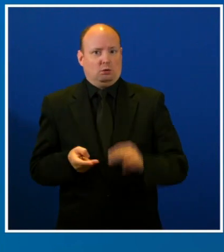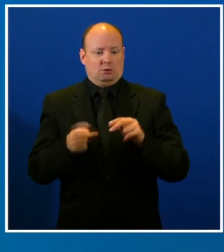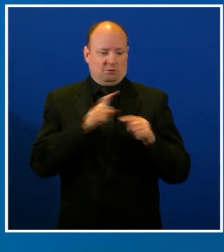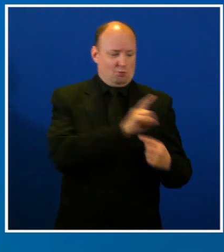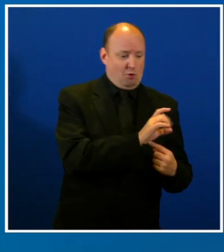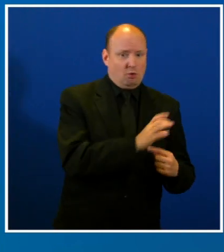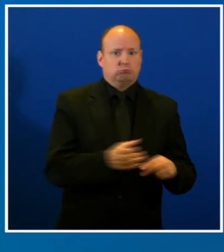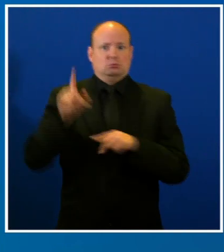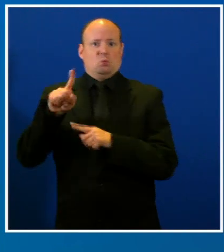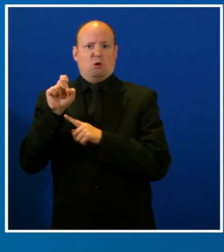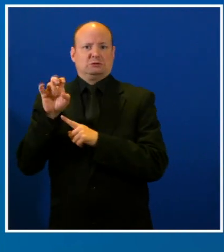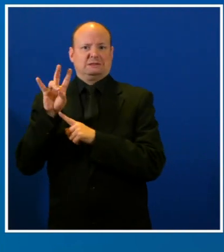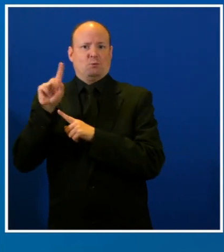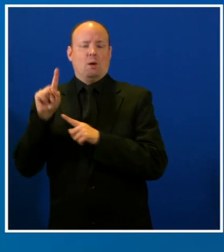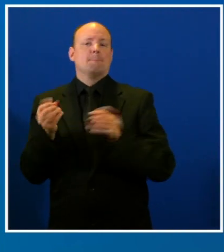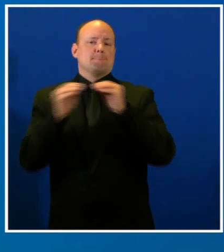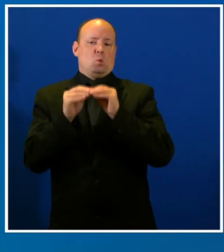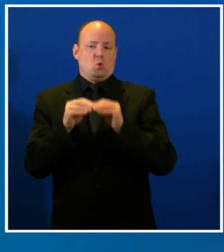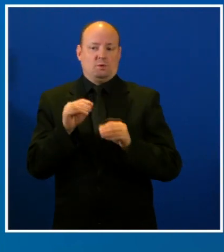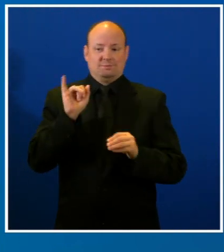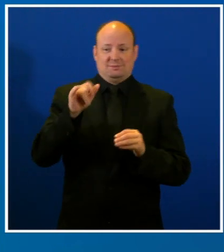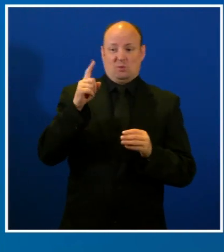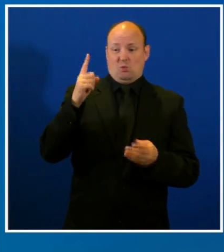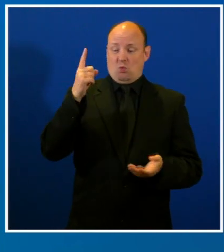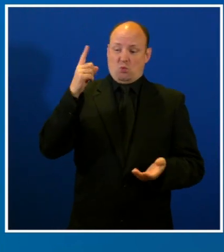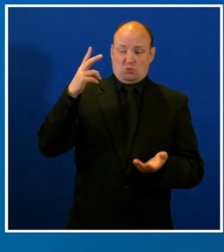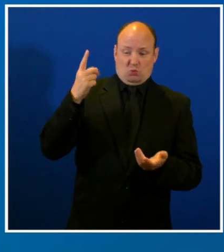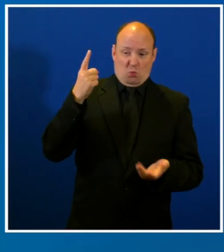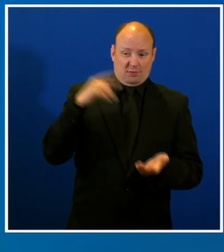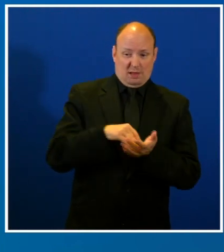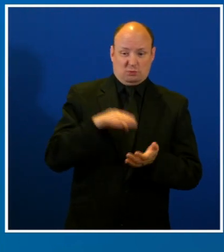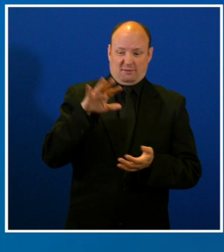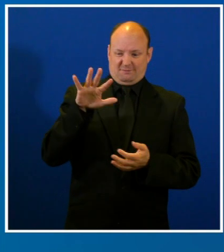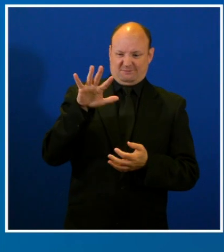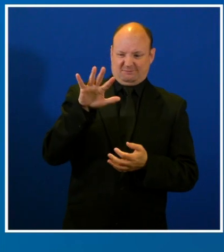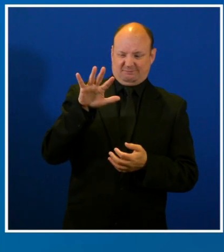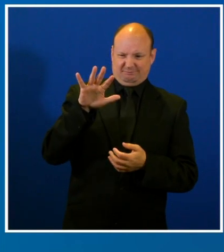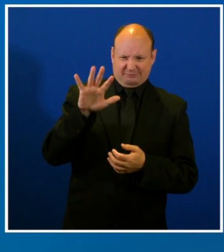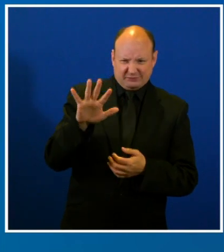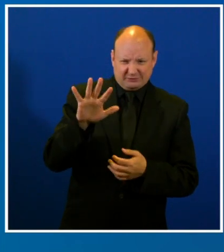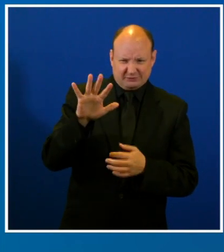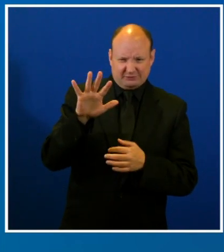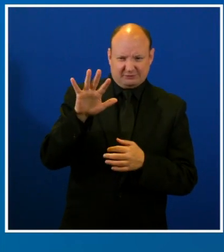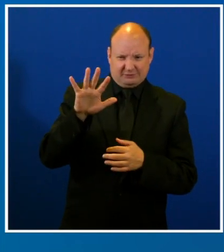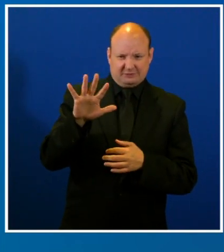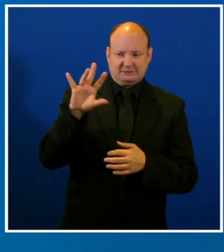we have 56 patients in the hospital in Clark County. So currently the cumulative